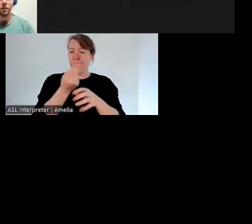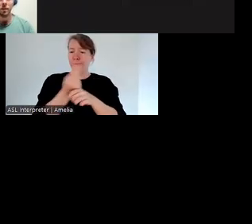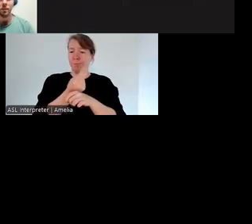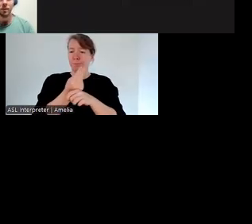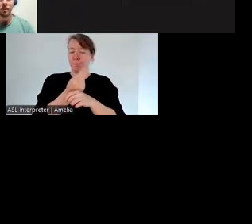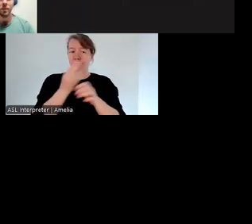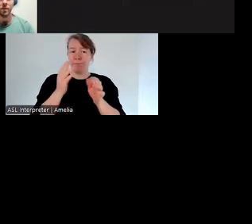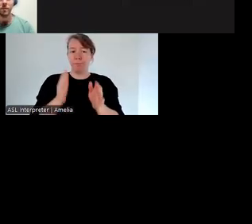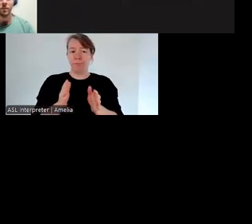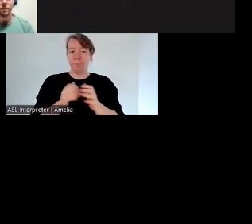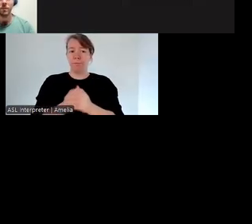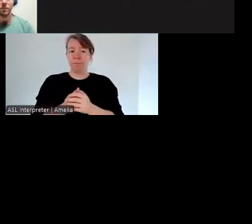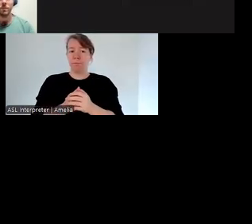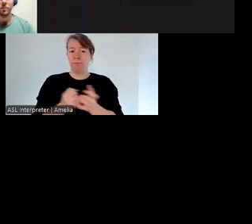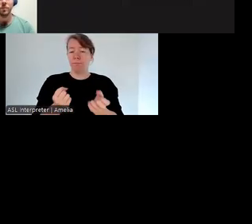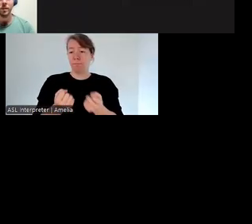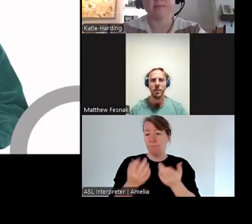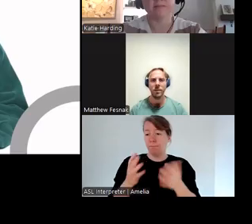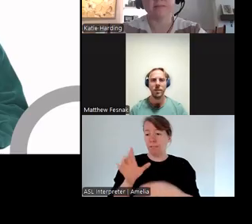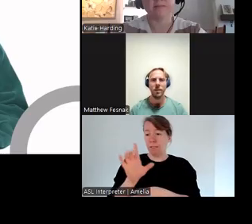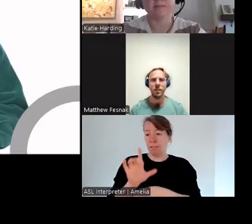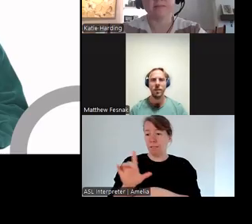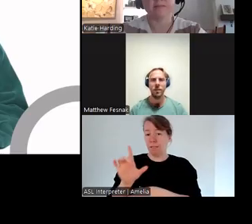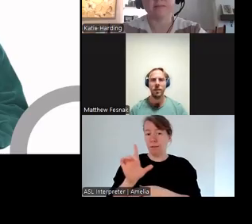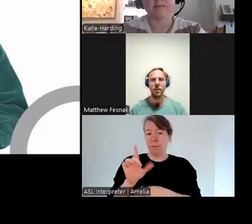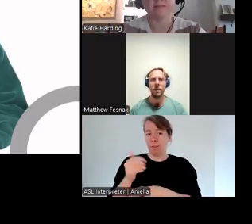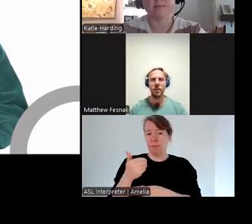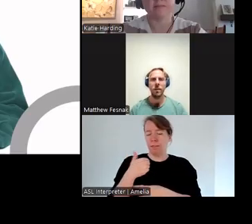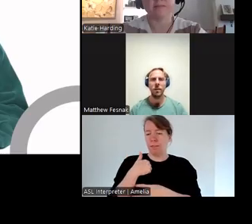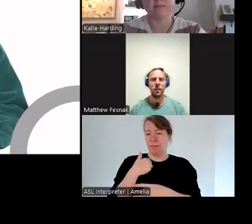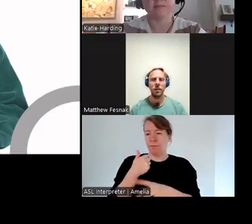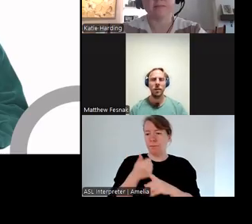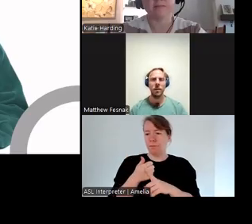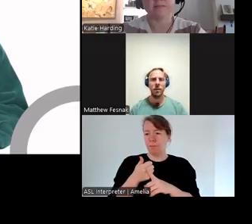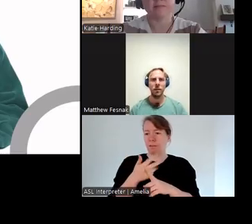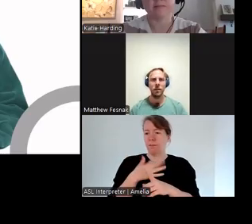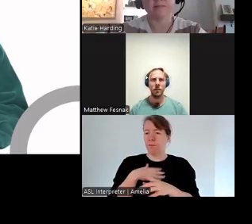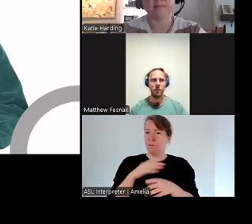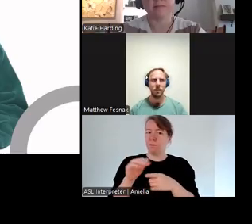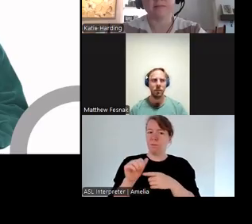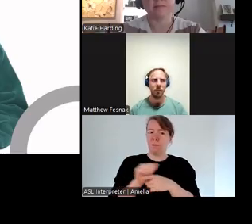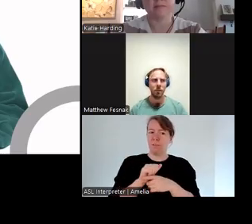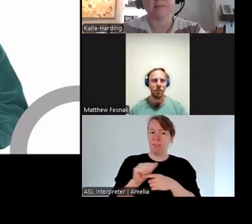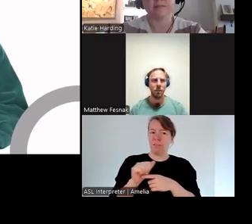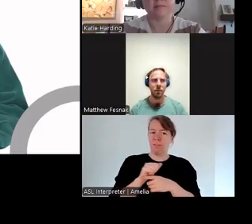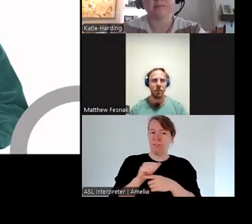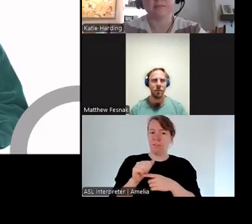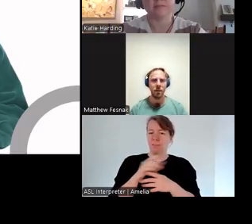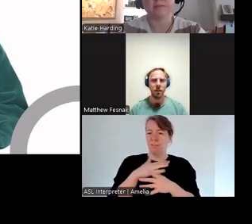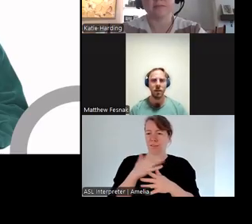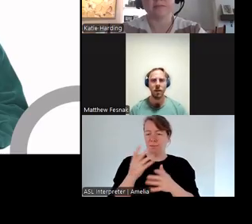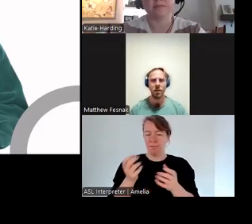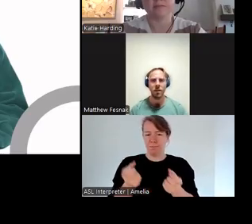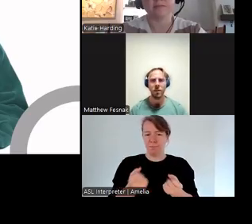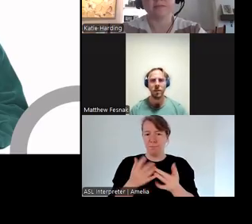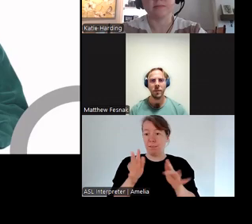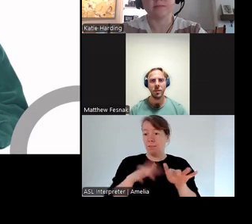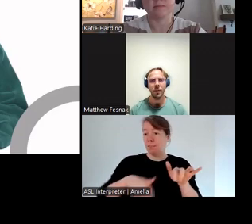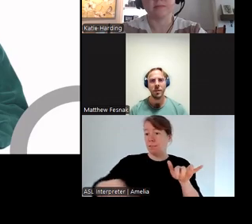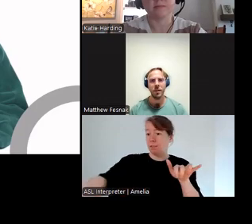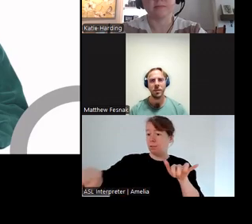have sort of practices that are, uh, standard across the profession that sort of